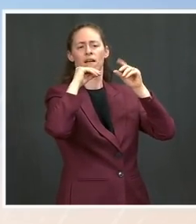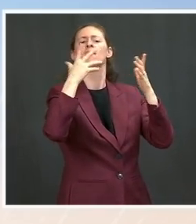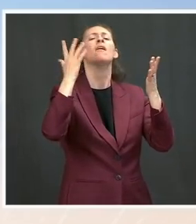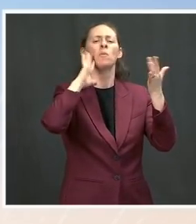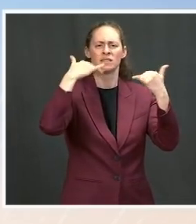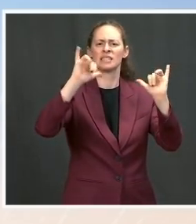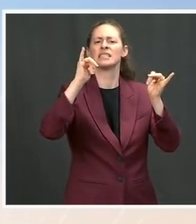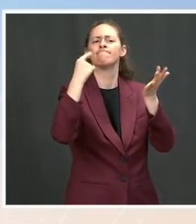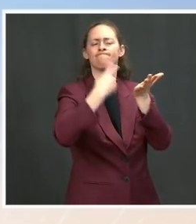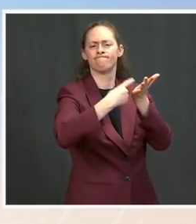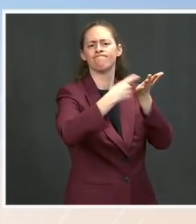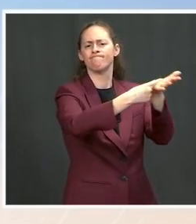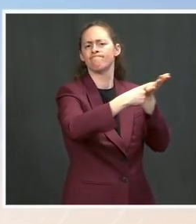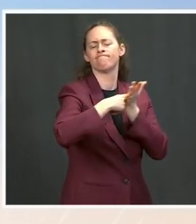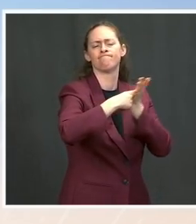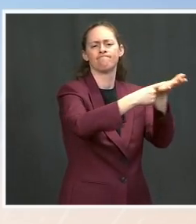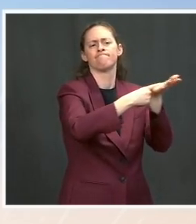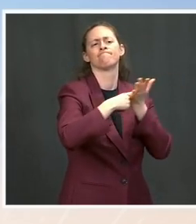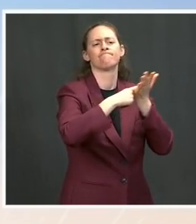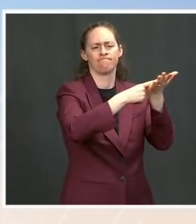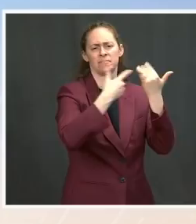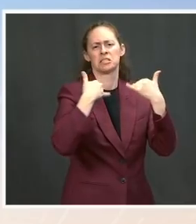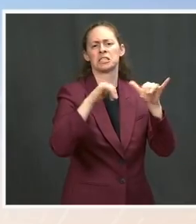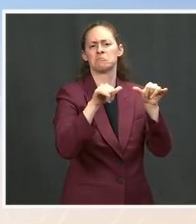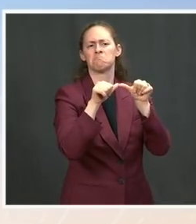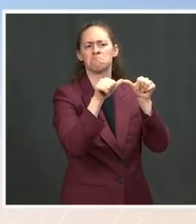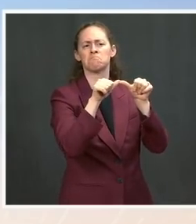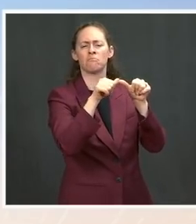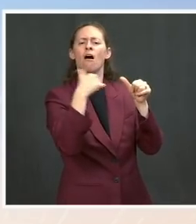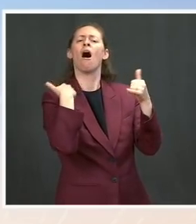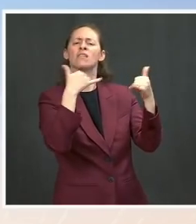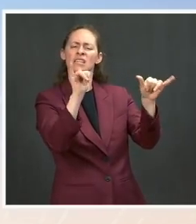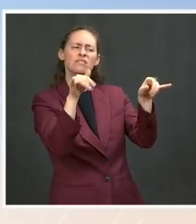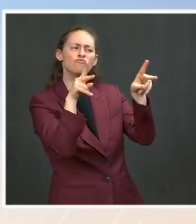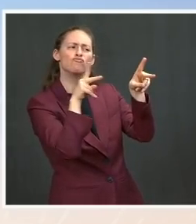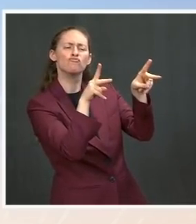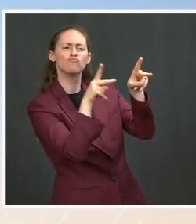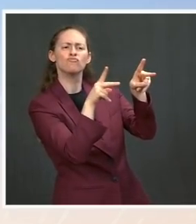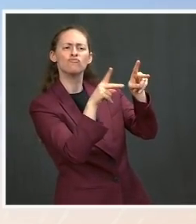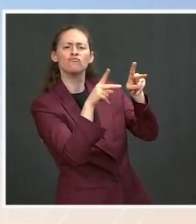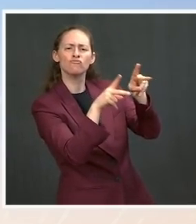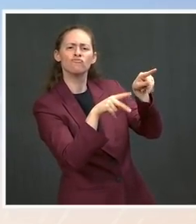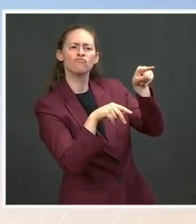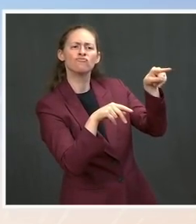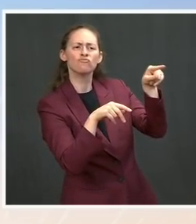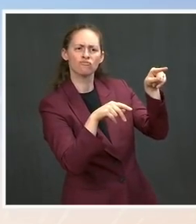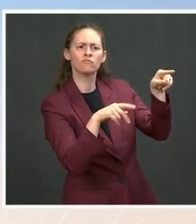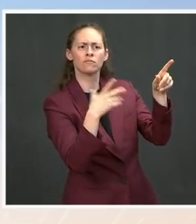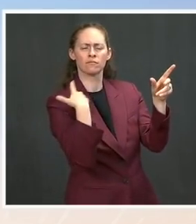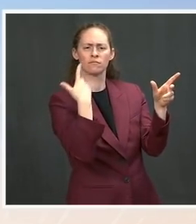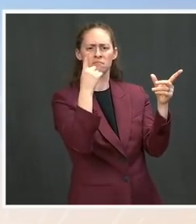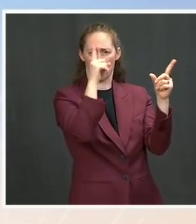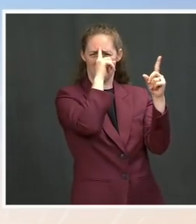to have an over-the-horizon presence, that we will continue to provide a range of humanitarian and other direct assistance.